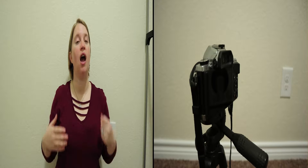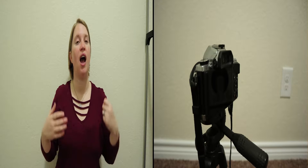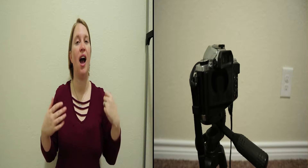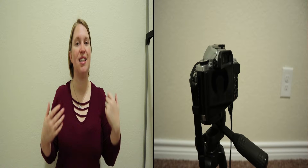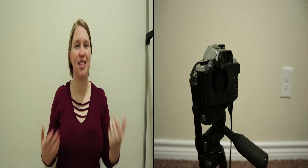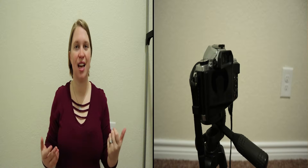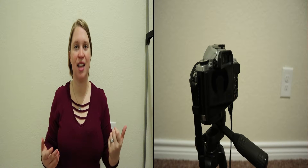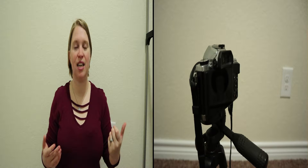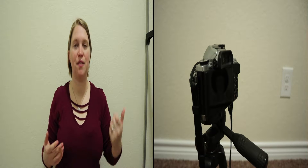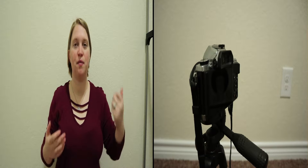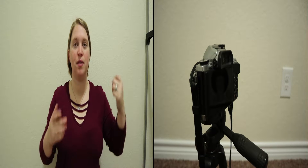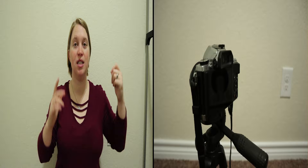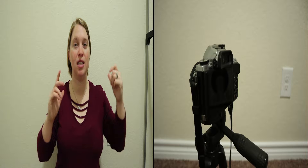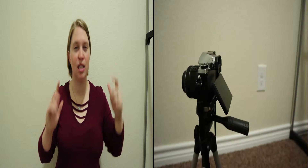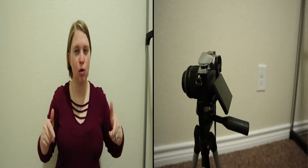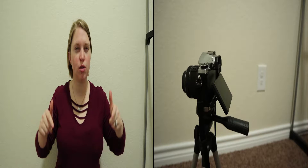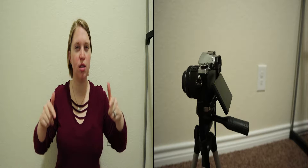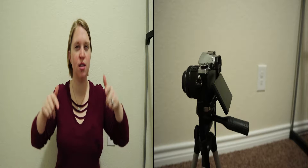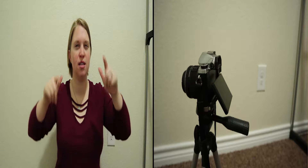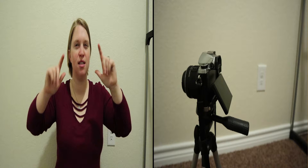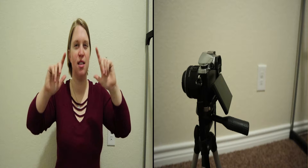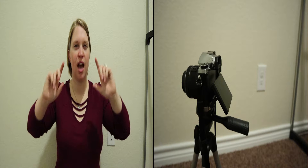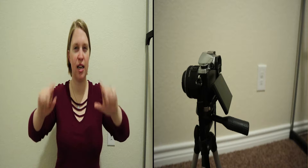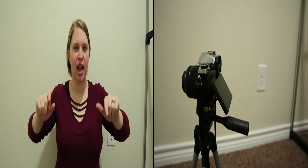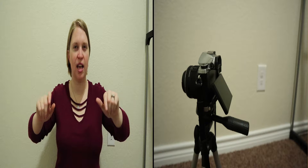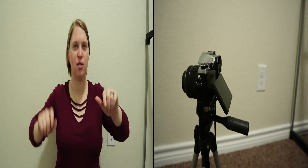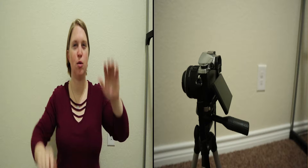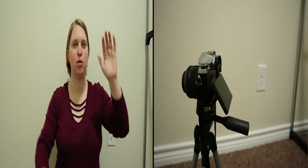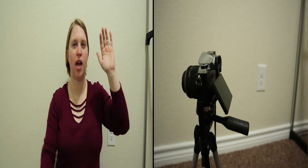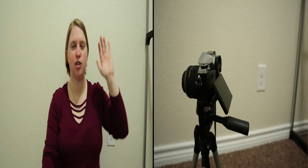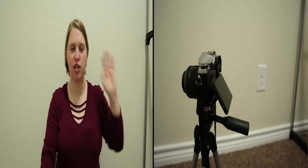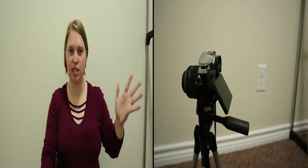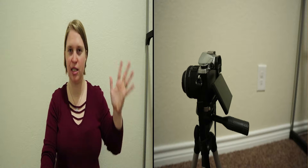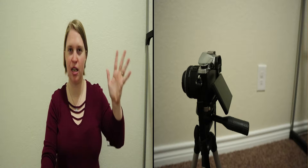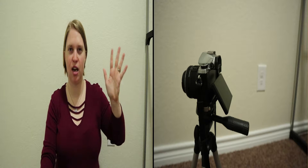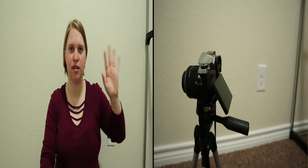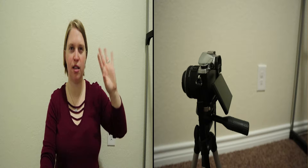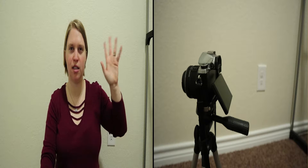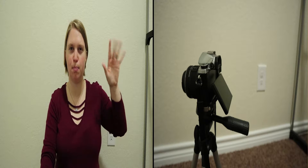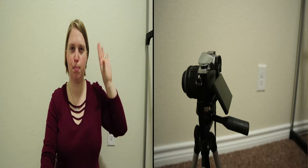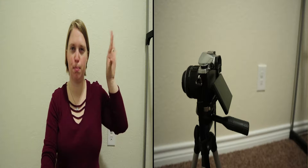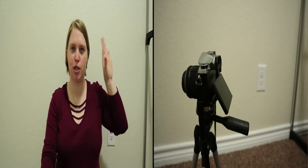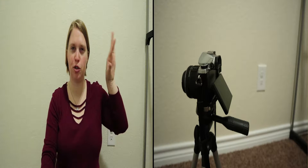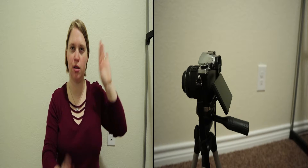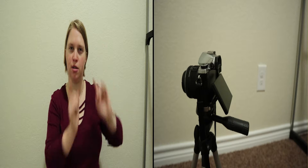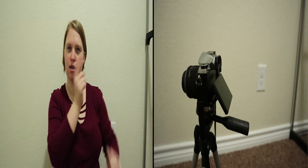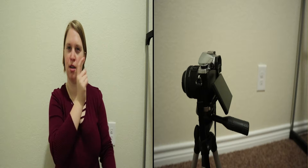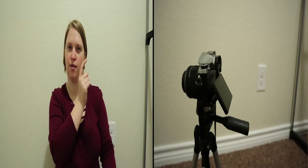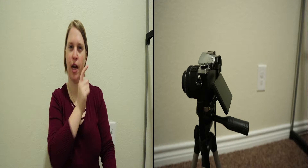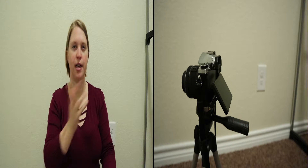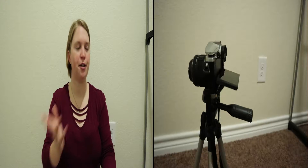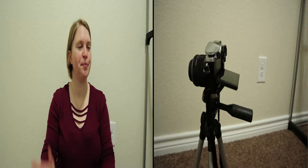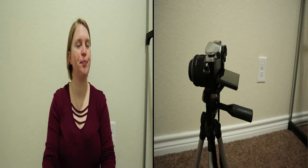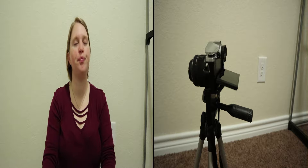I said that it tilts at an angle as you can see on this picture right here